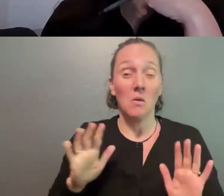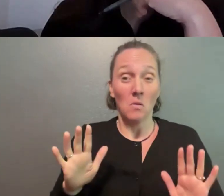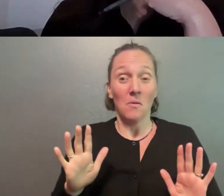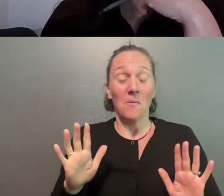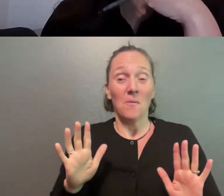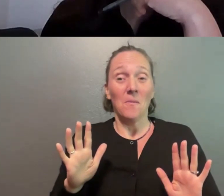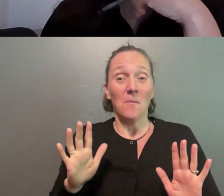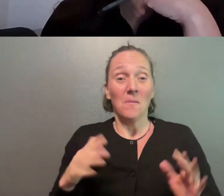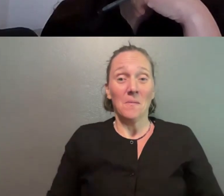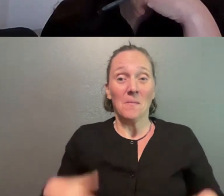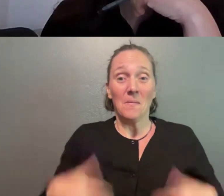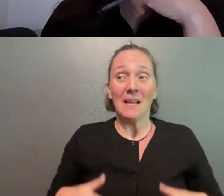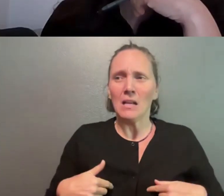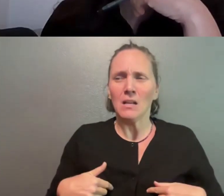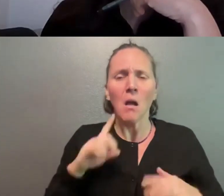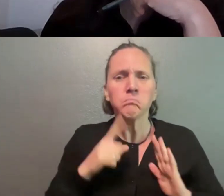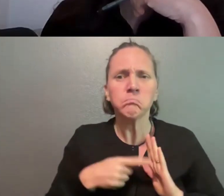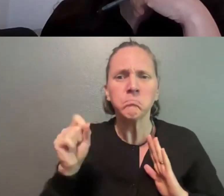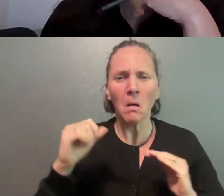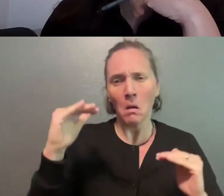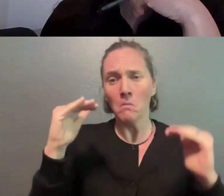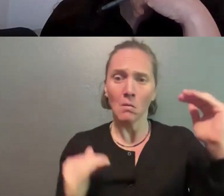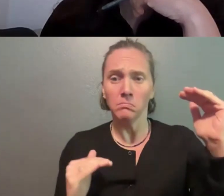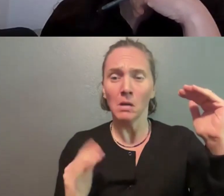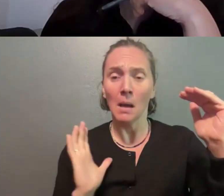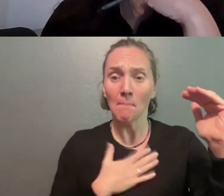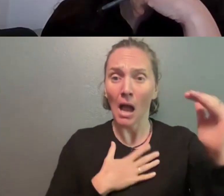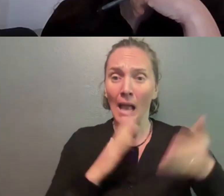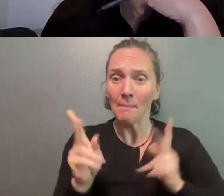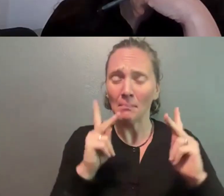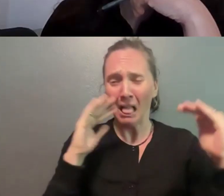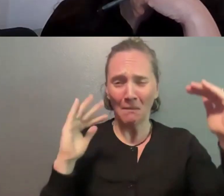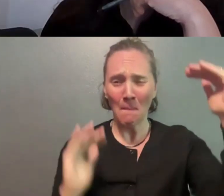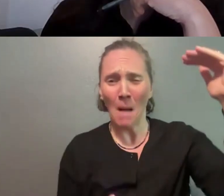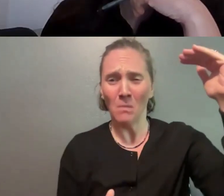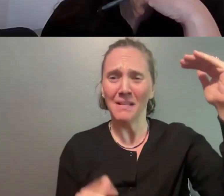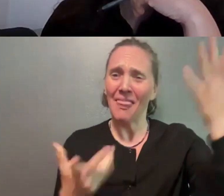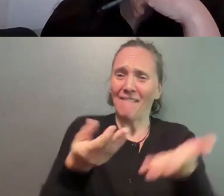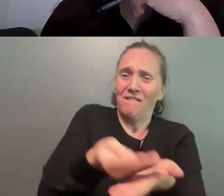We acknowledge the statistical insignificance of my people. That's fine. Let's say it that way. Let's just own that.